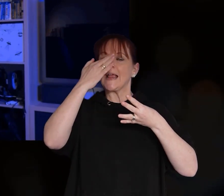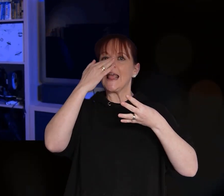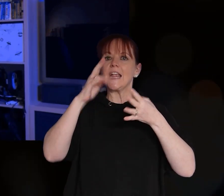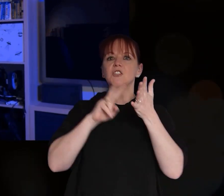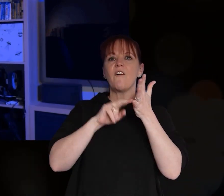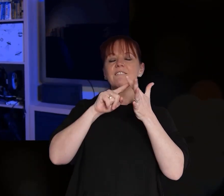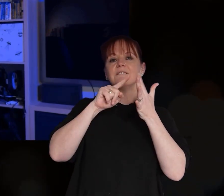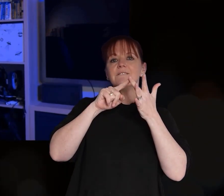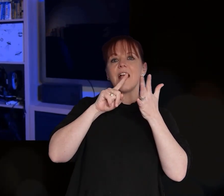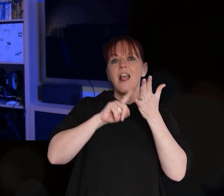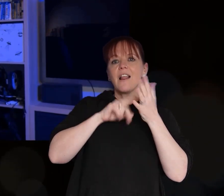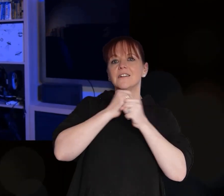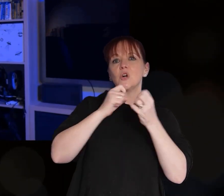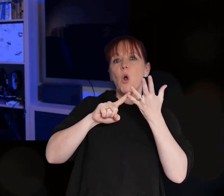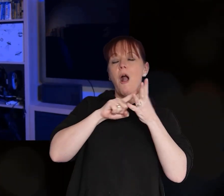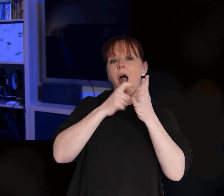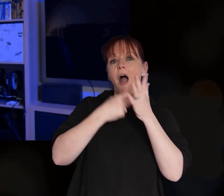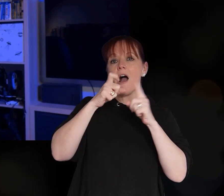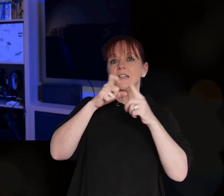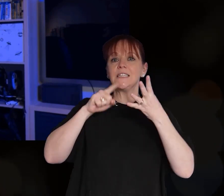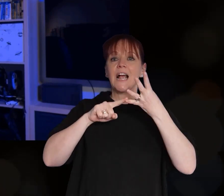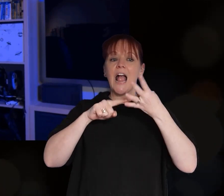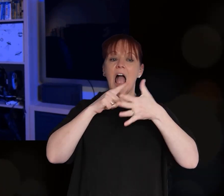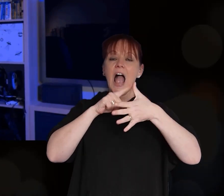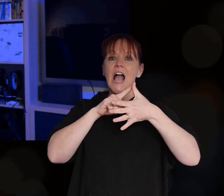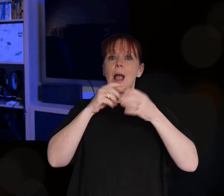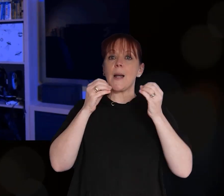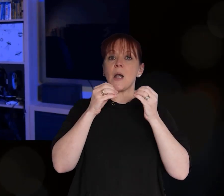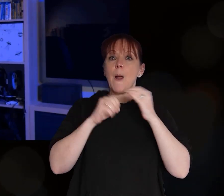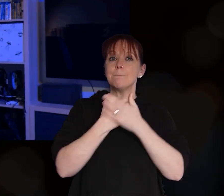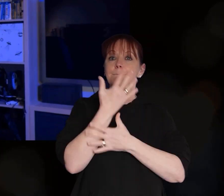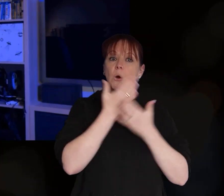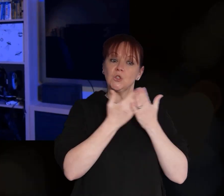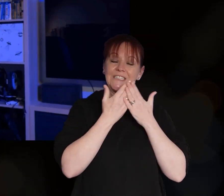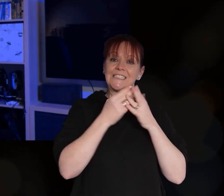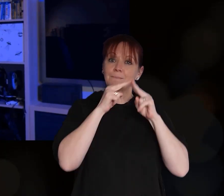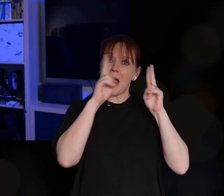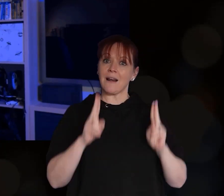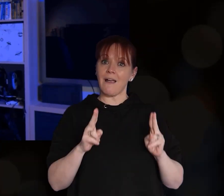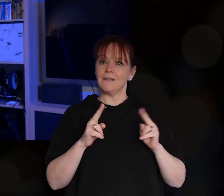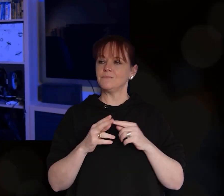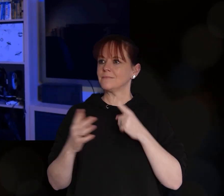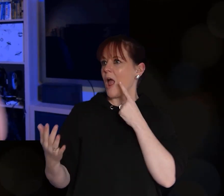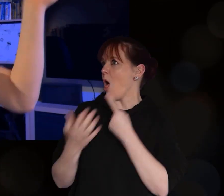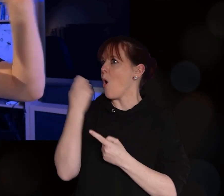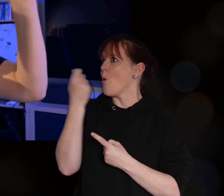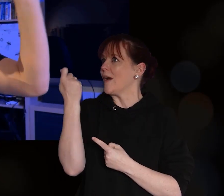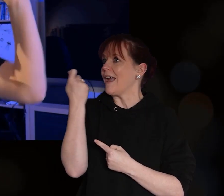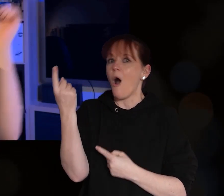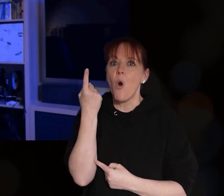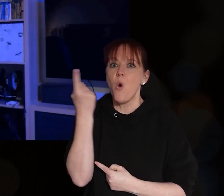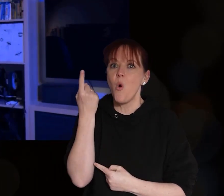And the winner in 2024 is... Price of Persia: The Lost Crown! Yay!